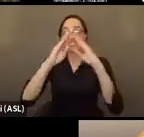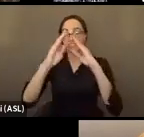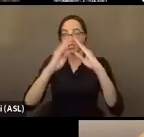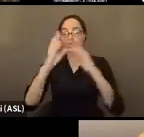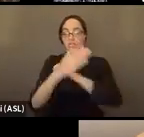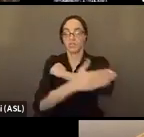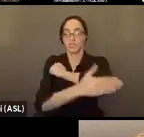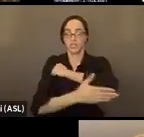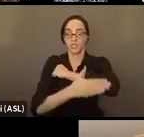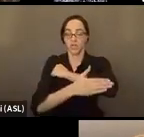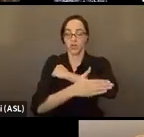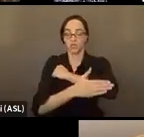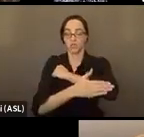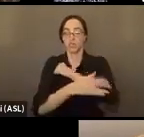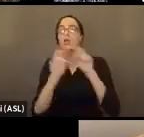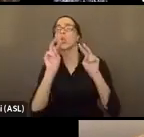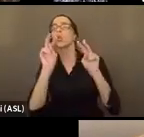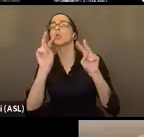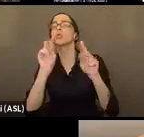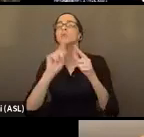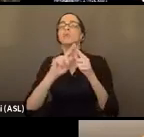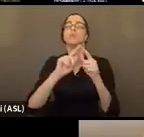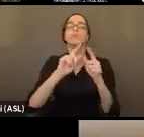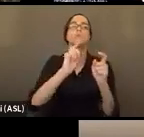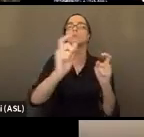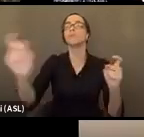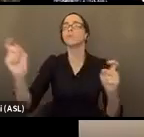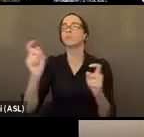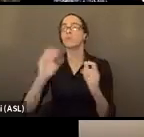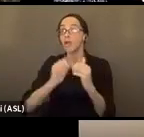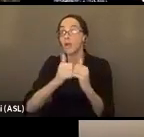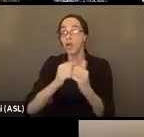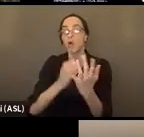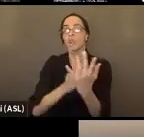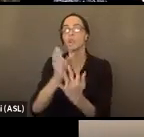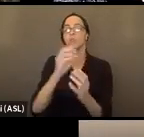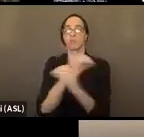non-profit organizations and the one non-profit the cara is going to be part of that